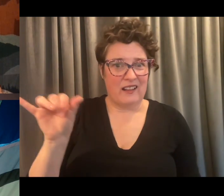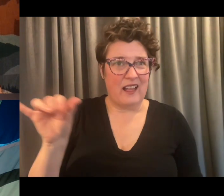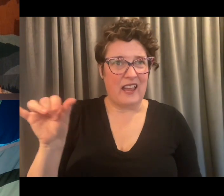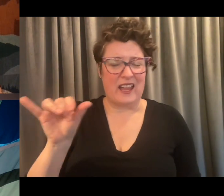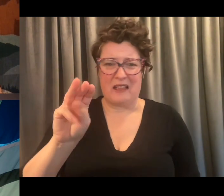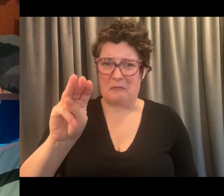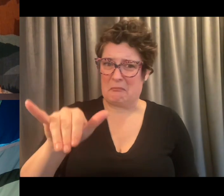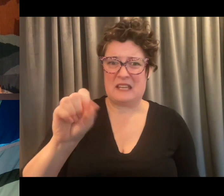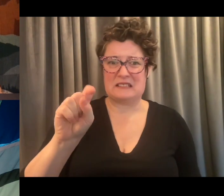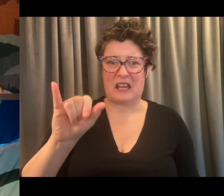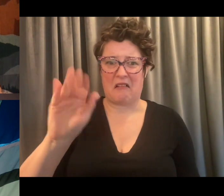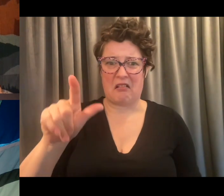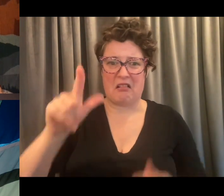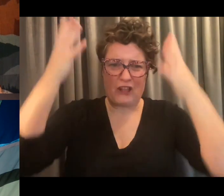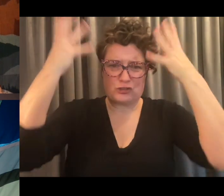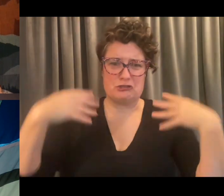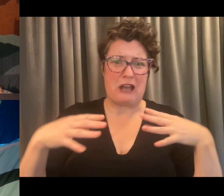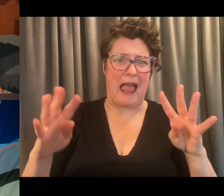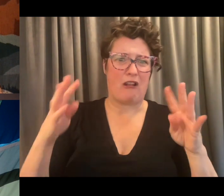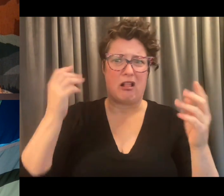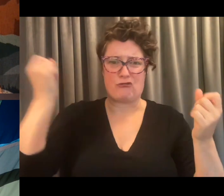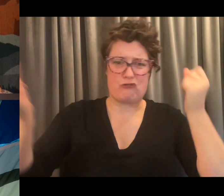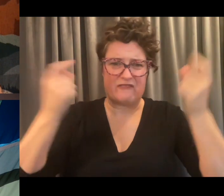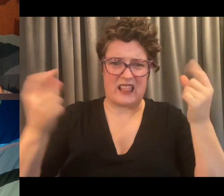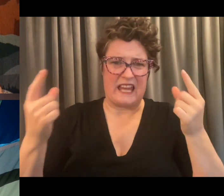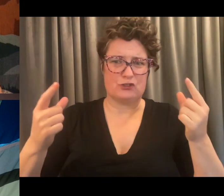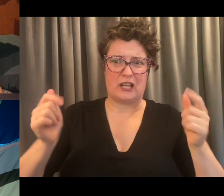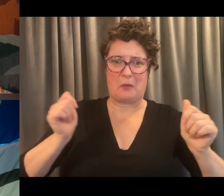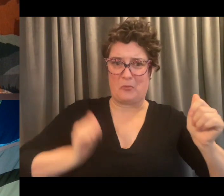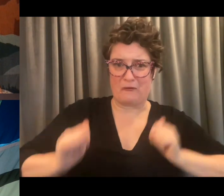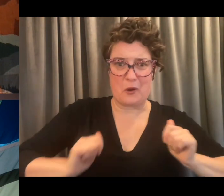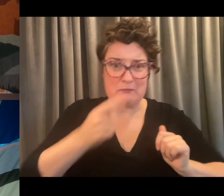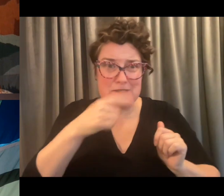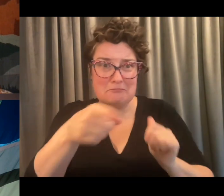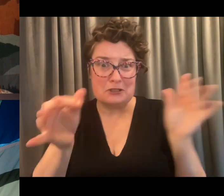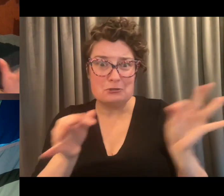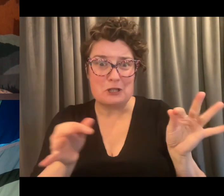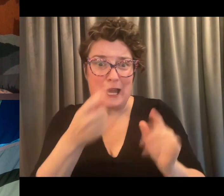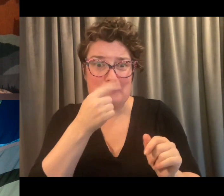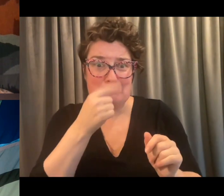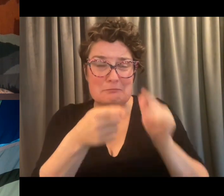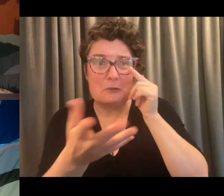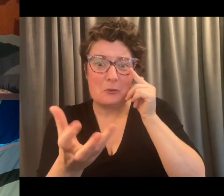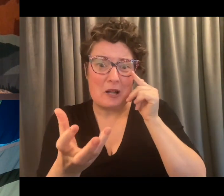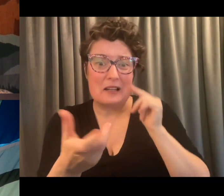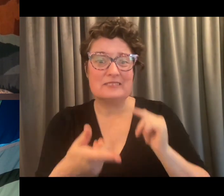channeling revelation performance, which I would love for you to describe. Do you wanna describe that performance? Rebekah: Yeah.